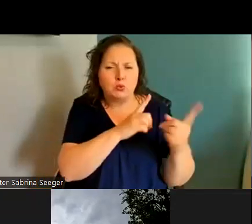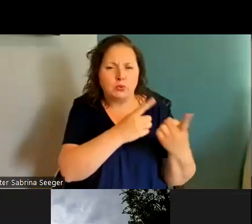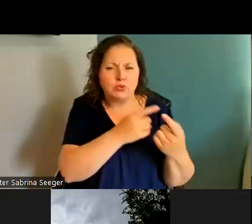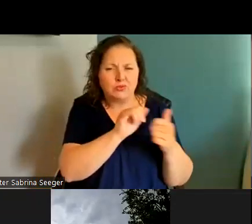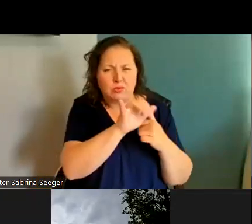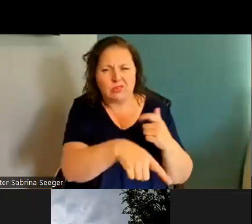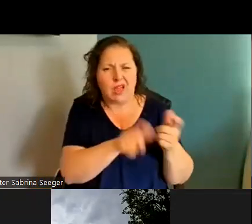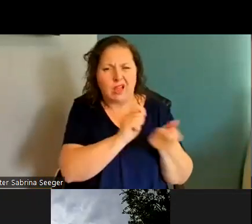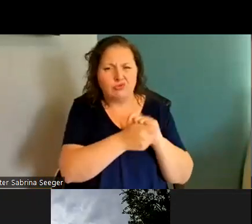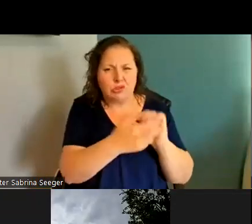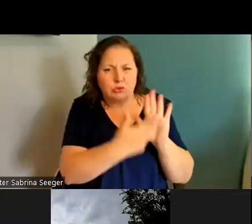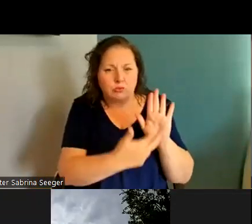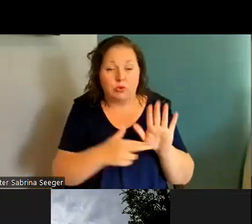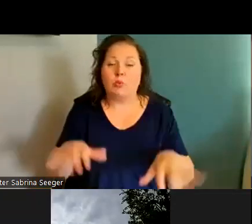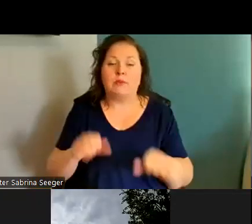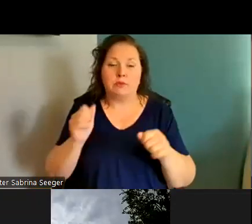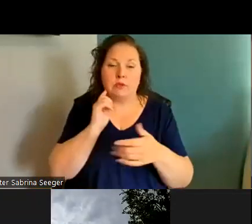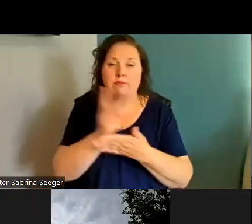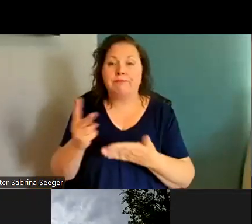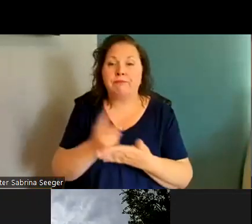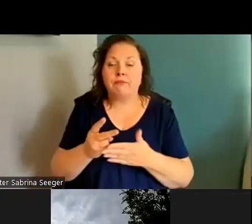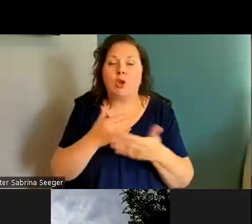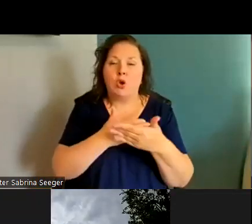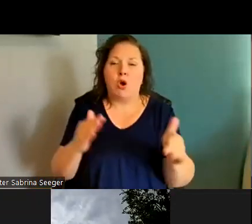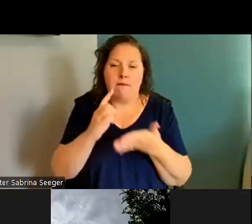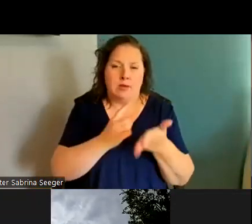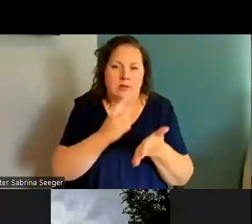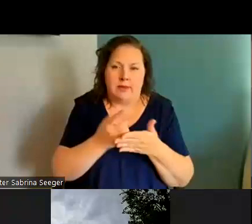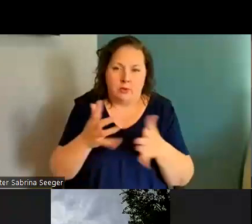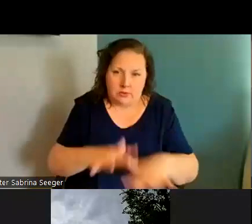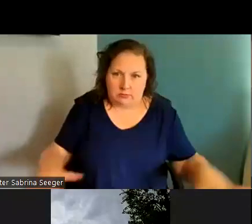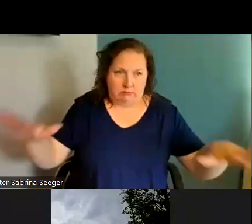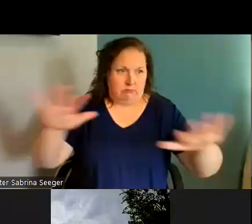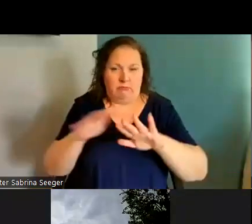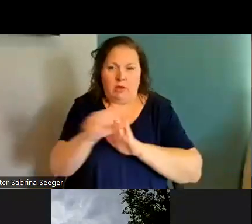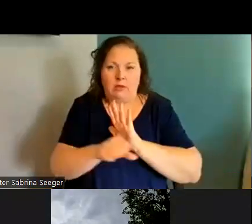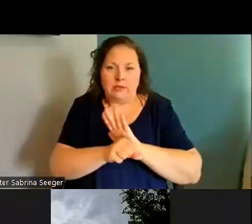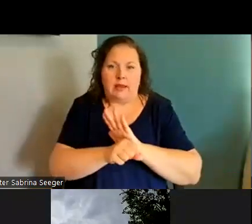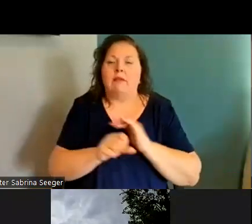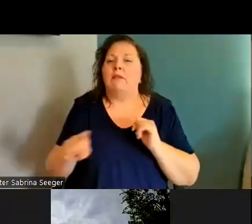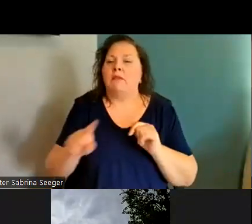We have hosted bi-weekly office hours for the field, covering a variety of topics related to